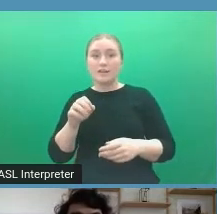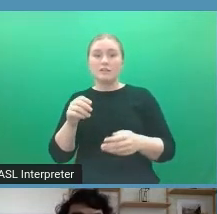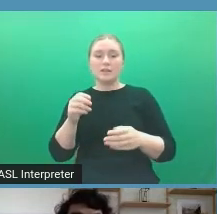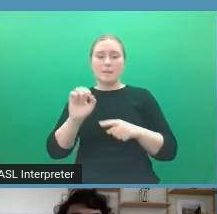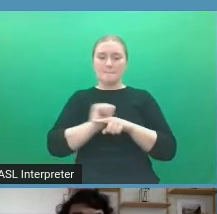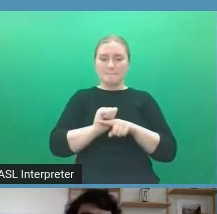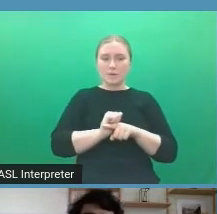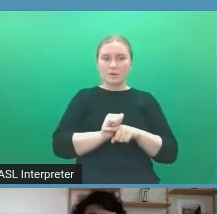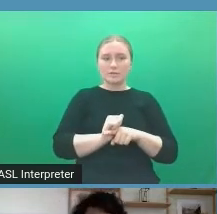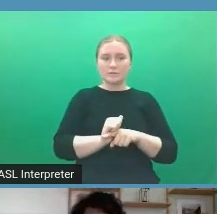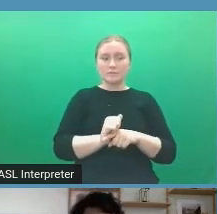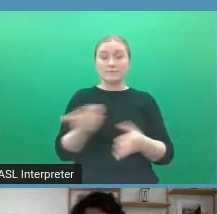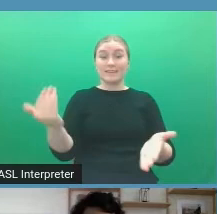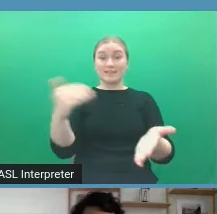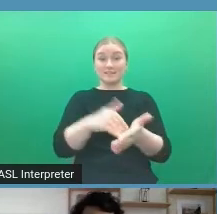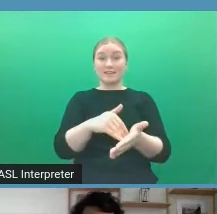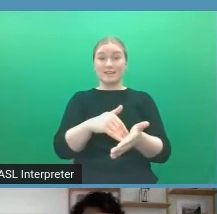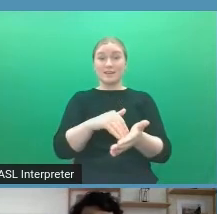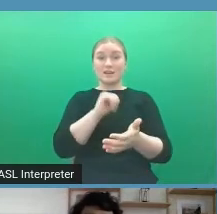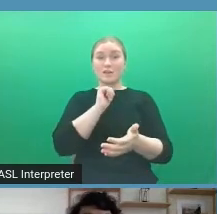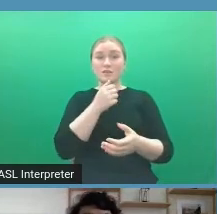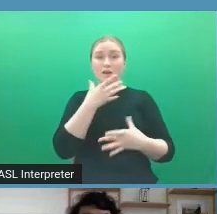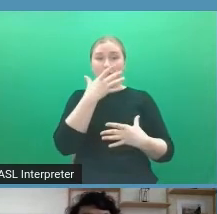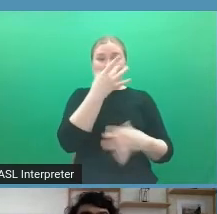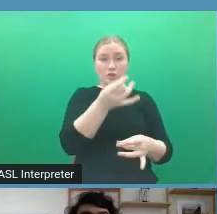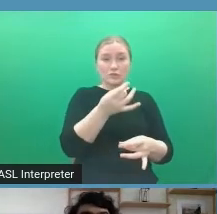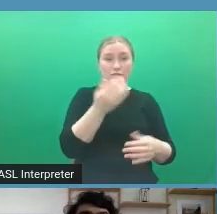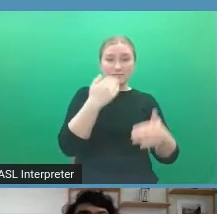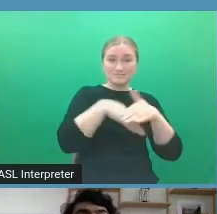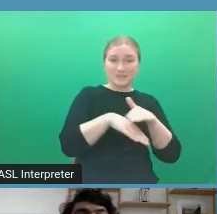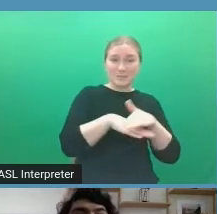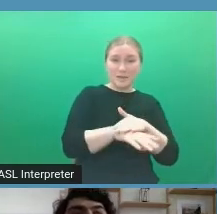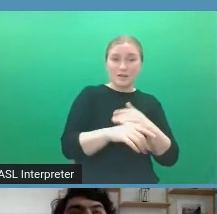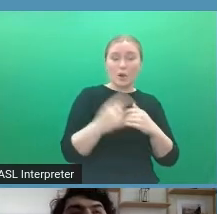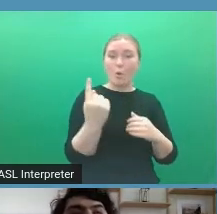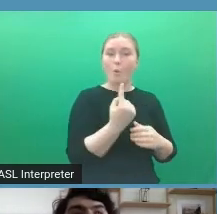again not only interesting from an accessibility perspective but really enhances the experience